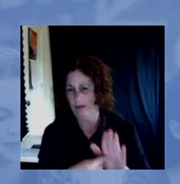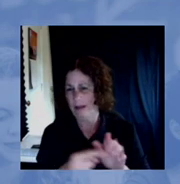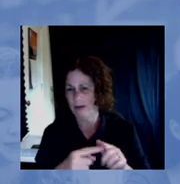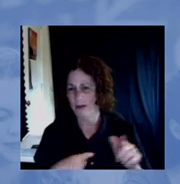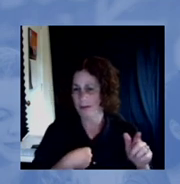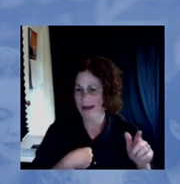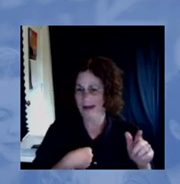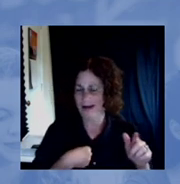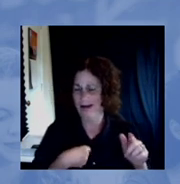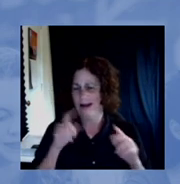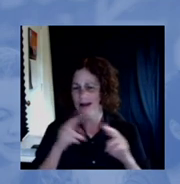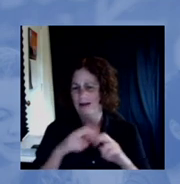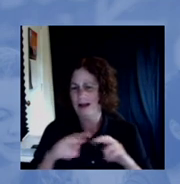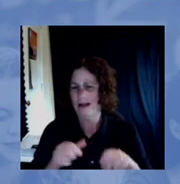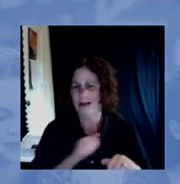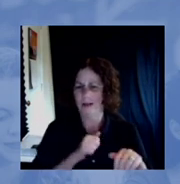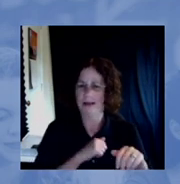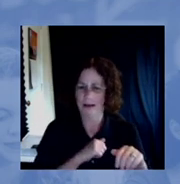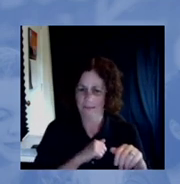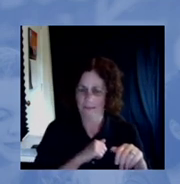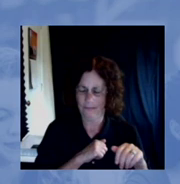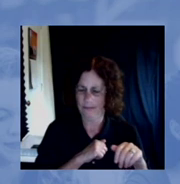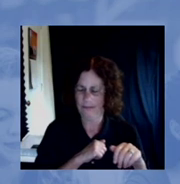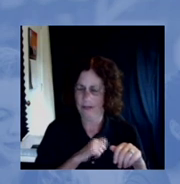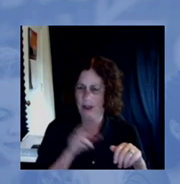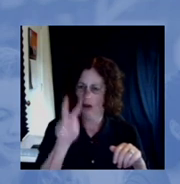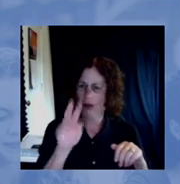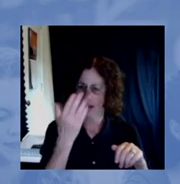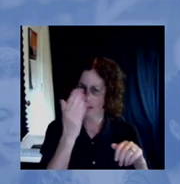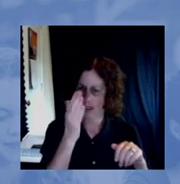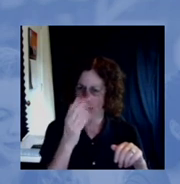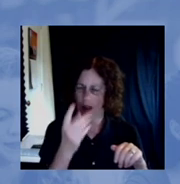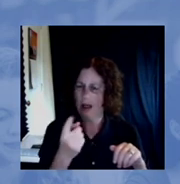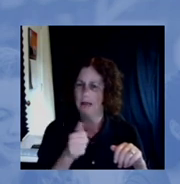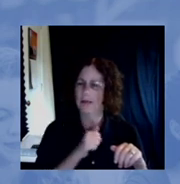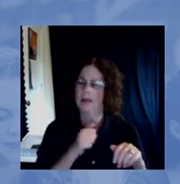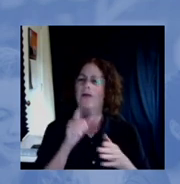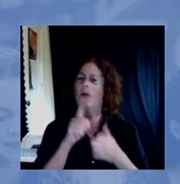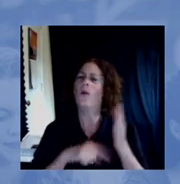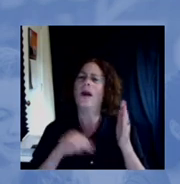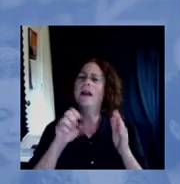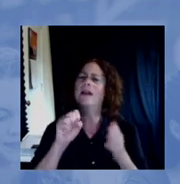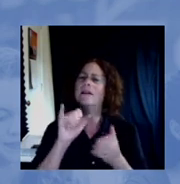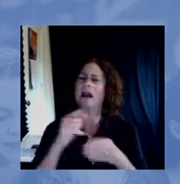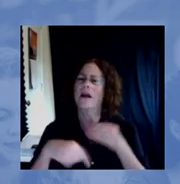AS MIGHT AND GO HERE TO THE MIRROR AND I HAVE TO ASK MYSELF WHAT IS IT ABOUT MY SCHOOL,